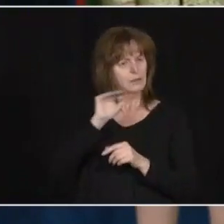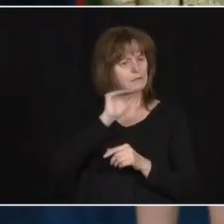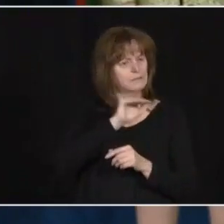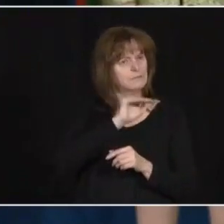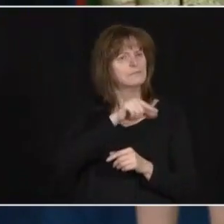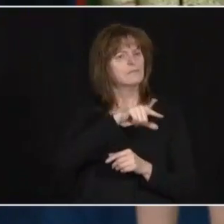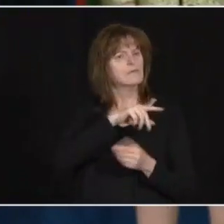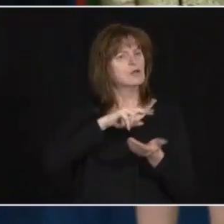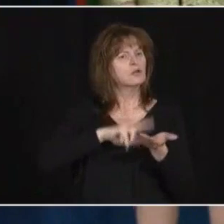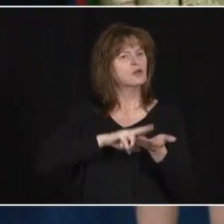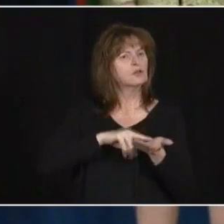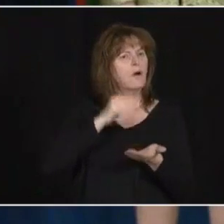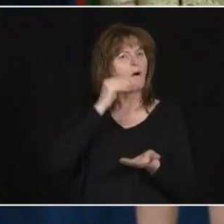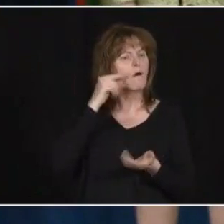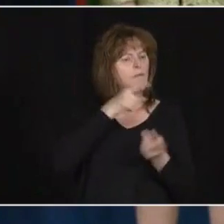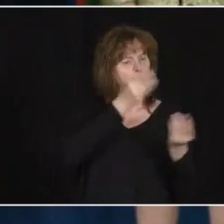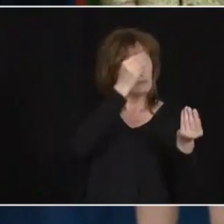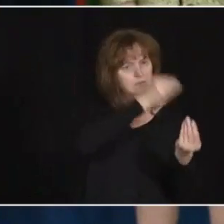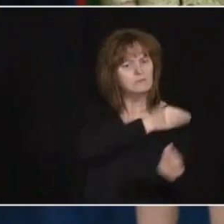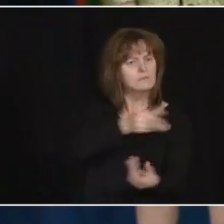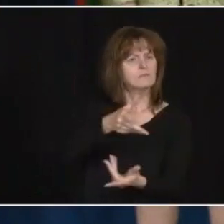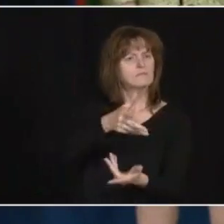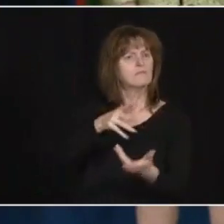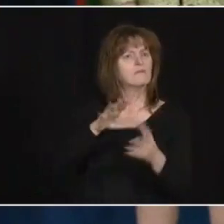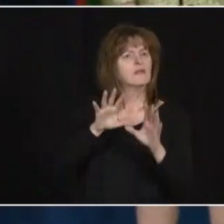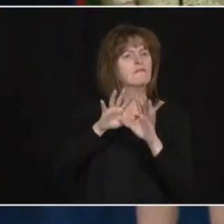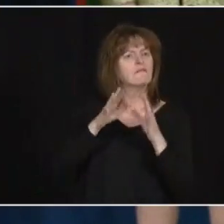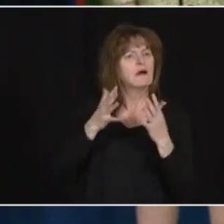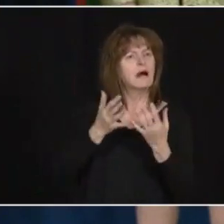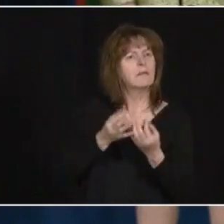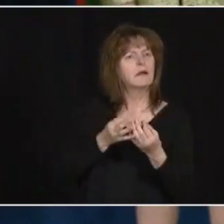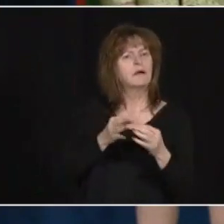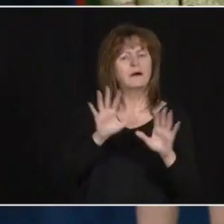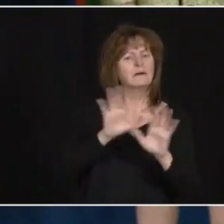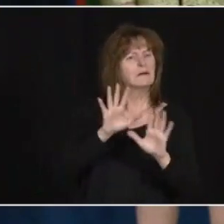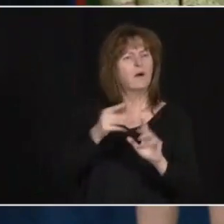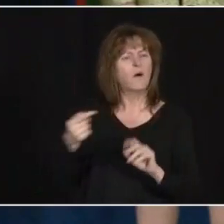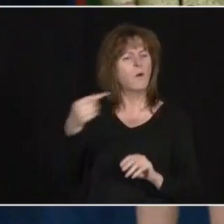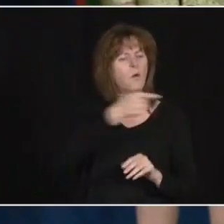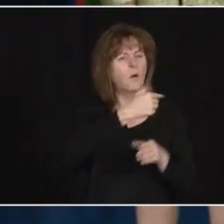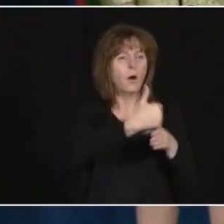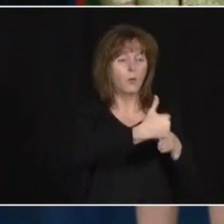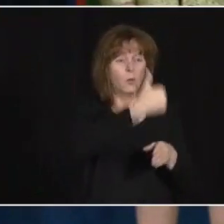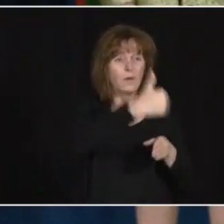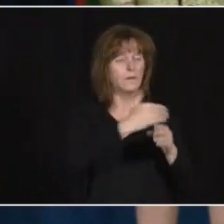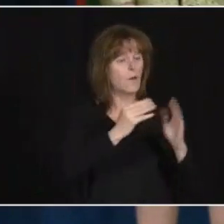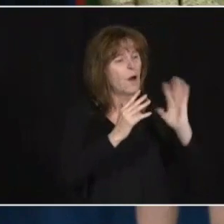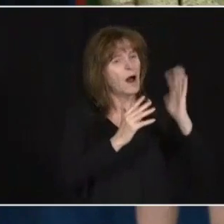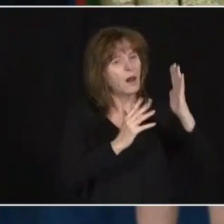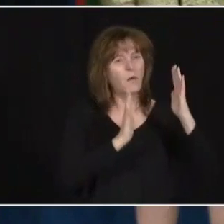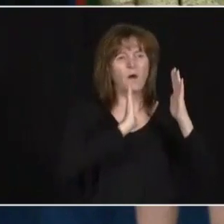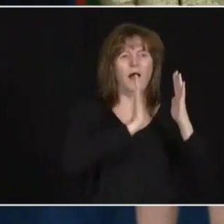nursing homes to tell families to stop doing these window visits. Jim Watson